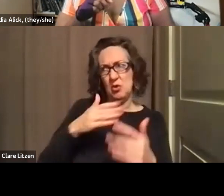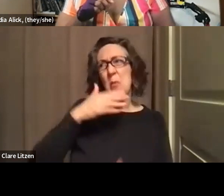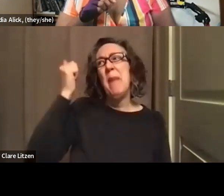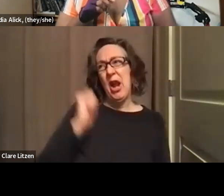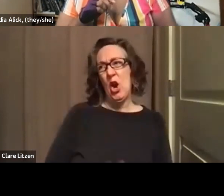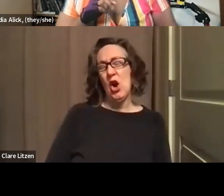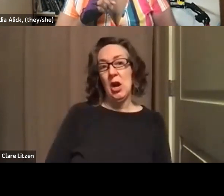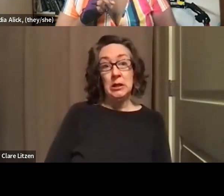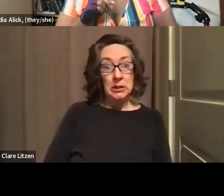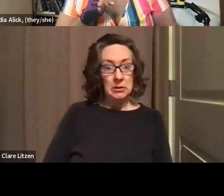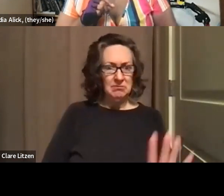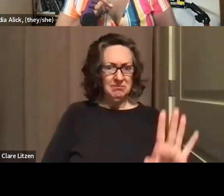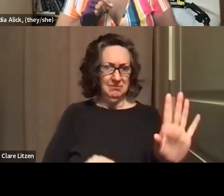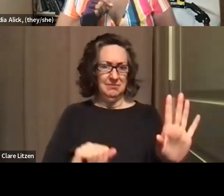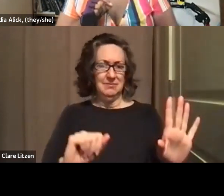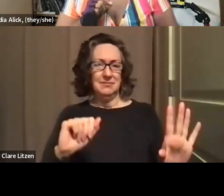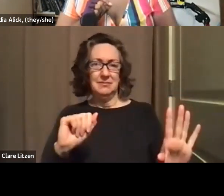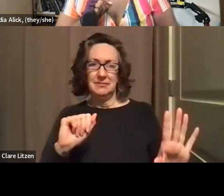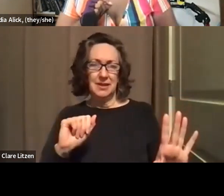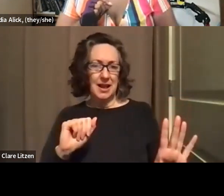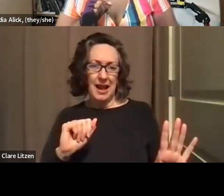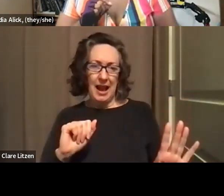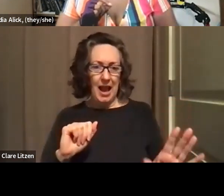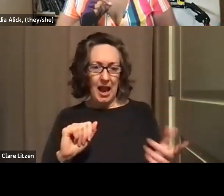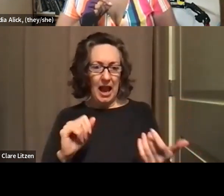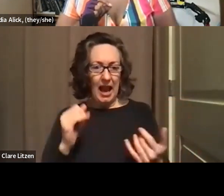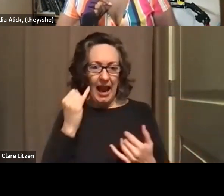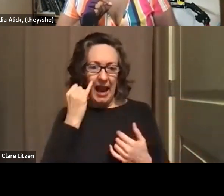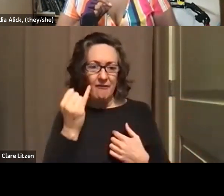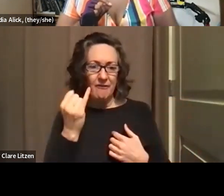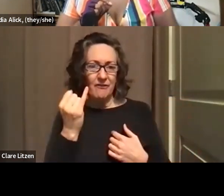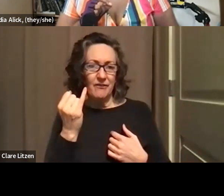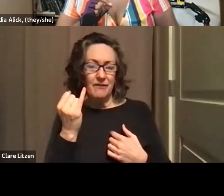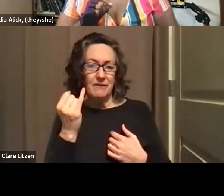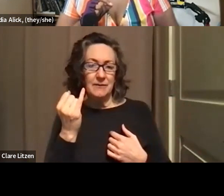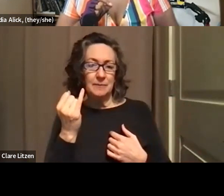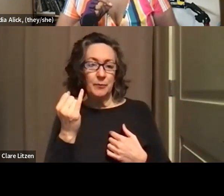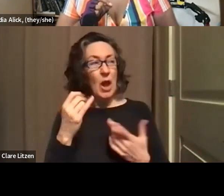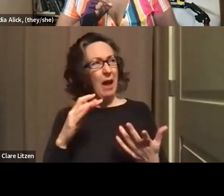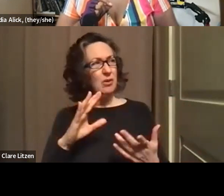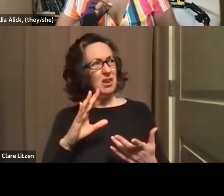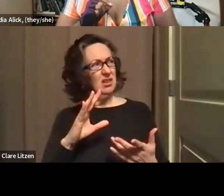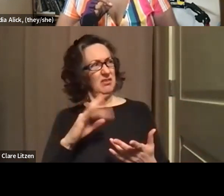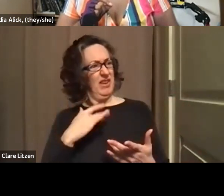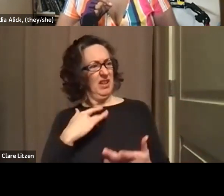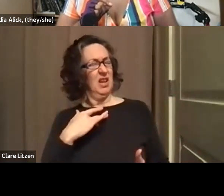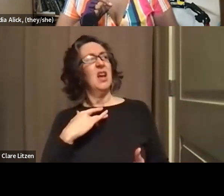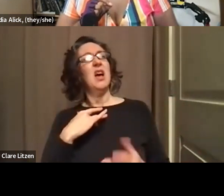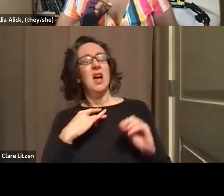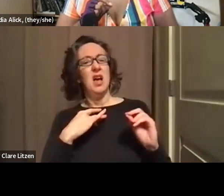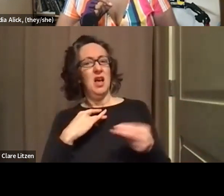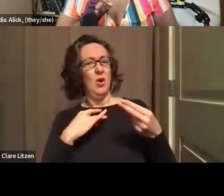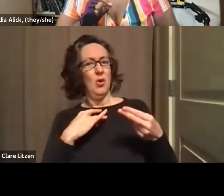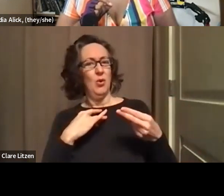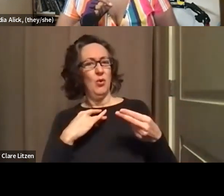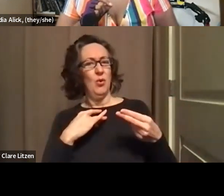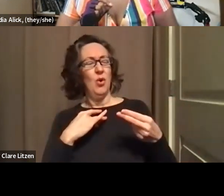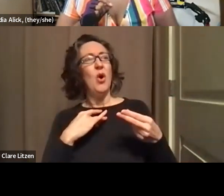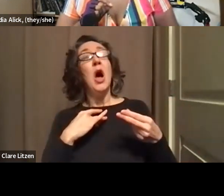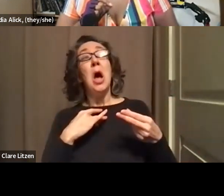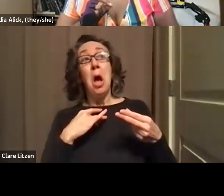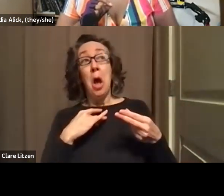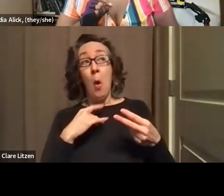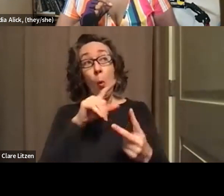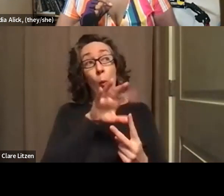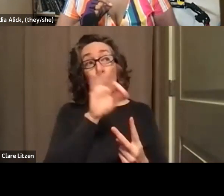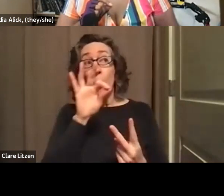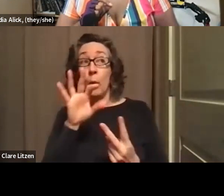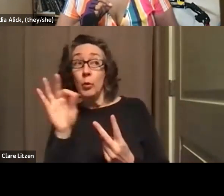And that was the thing is if it made me feel like, okay, you can either be dead or you